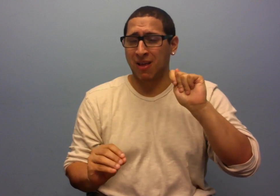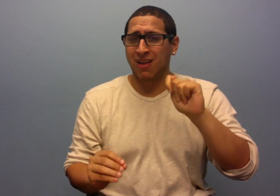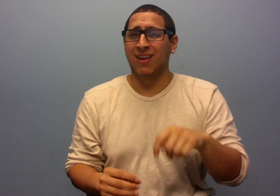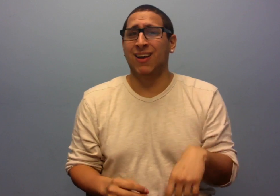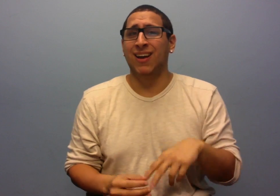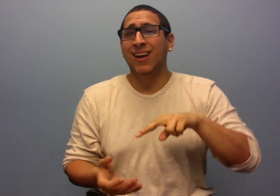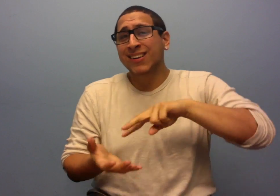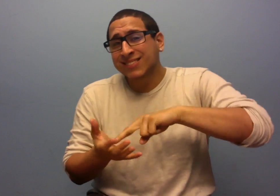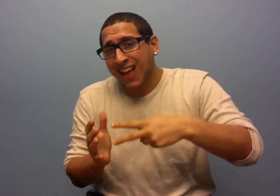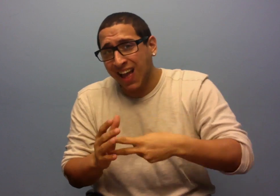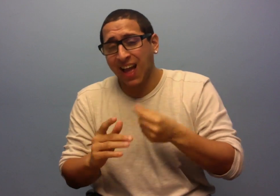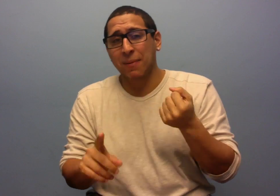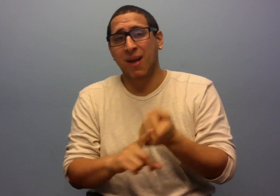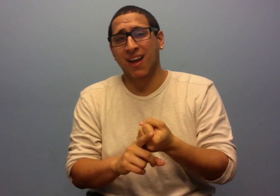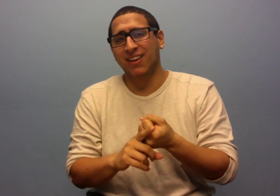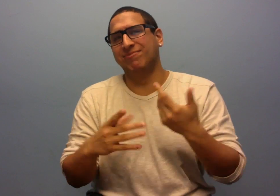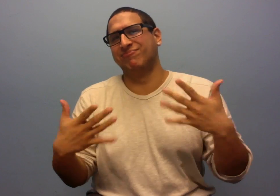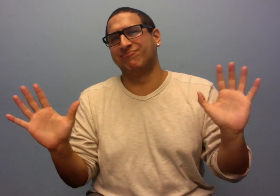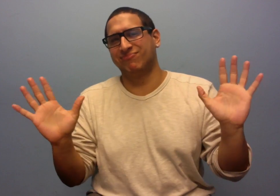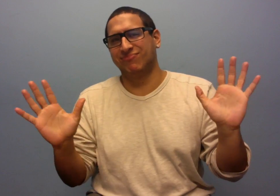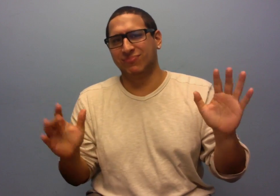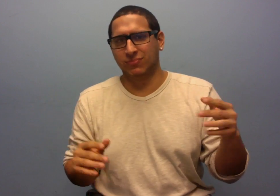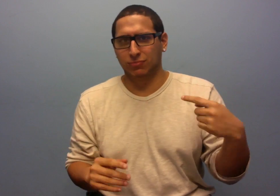However, the intent and impact has been done.